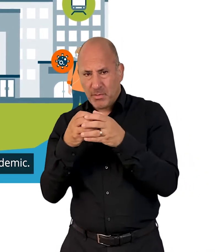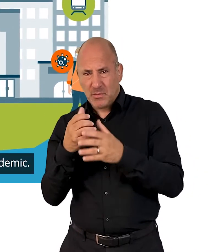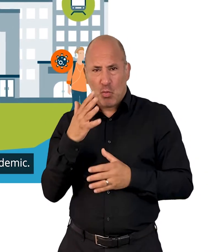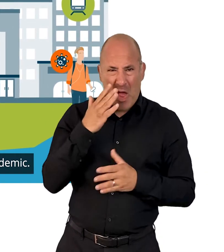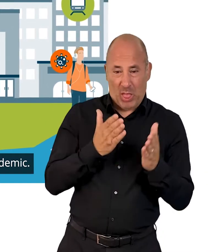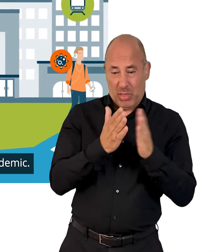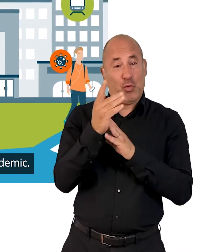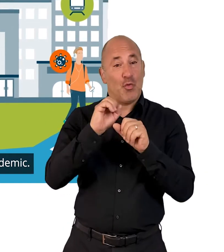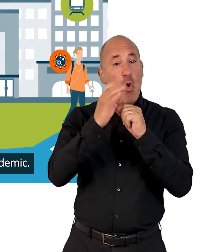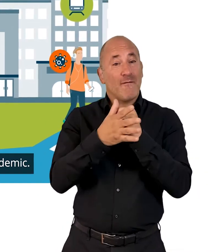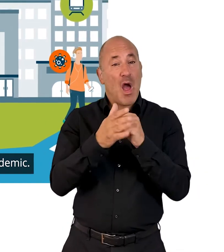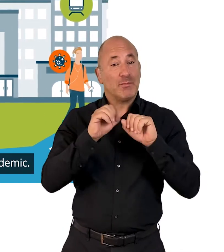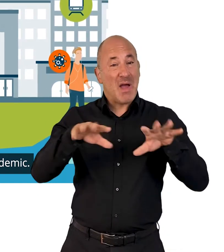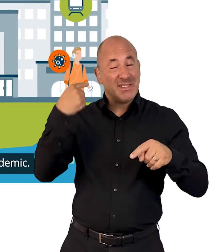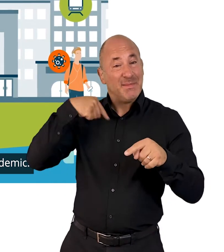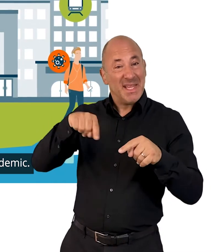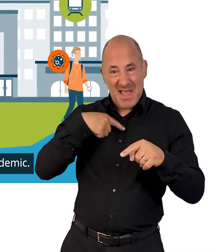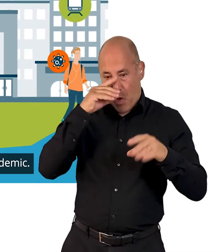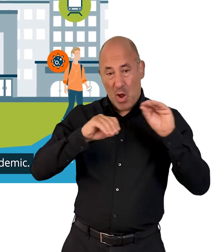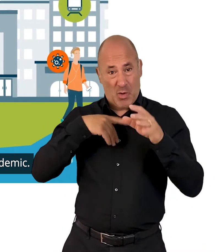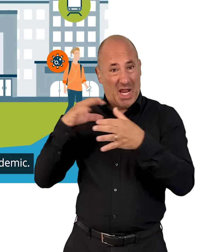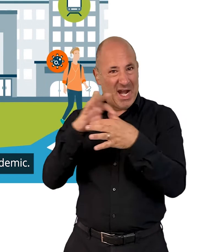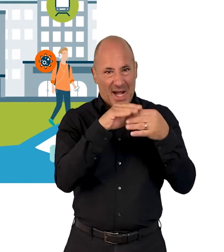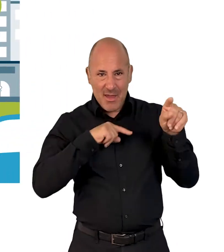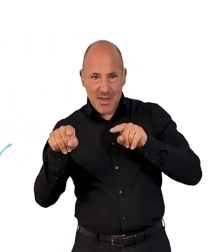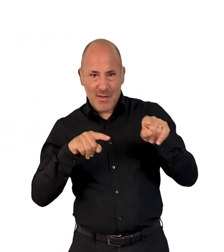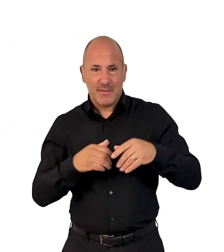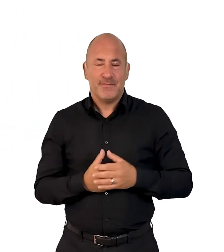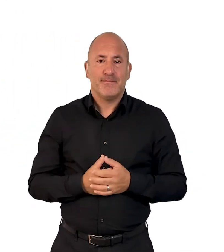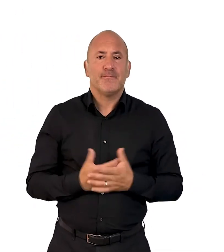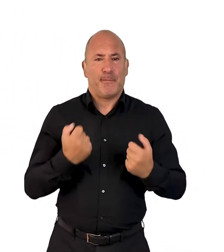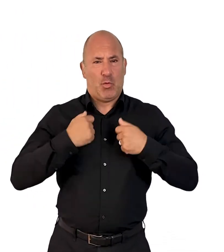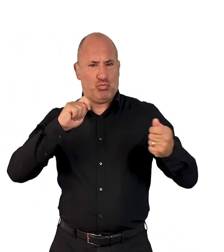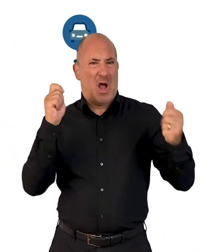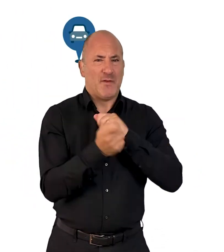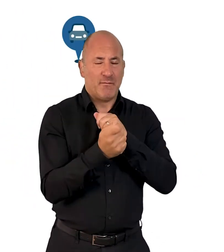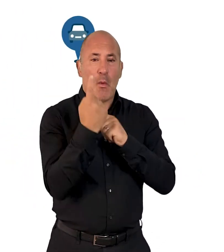in different groups during the coronavirus pandemic. Part of our transformation